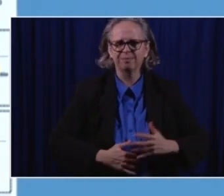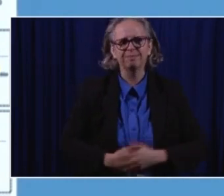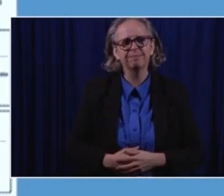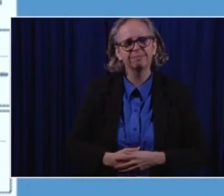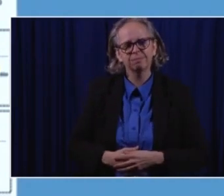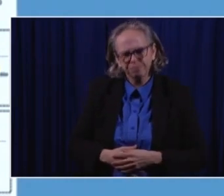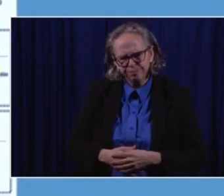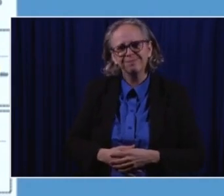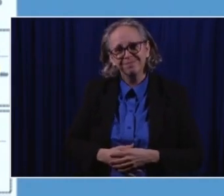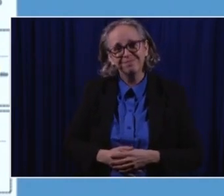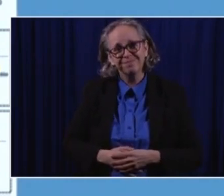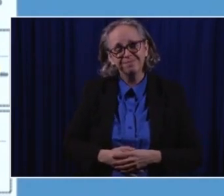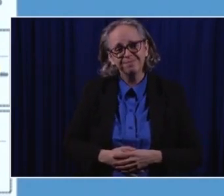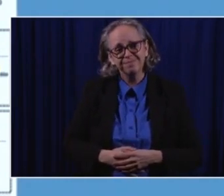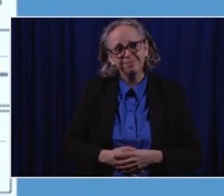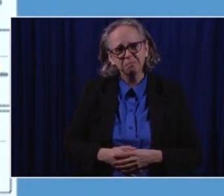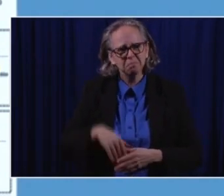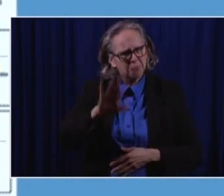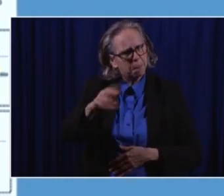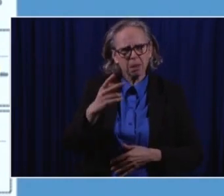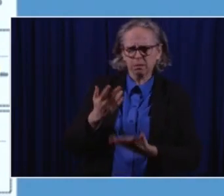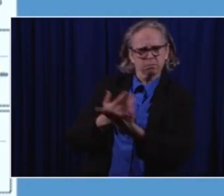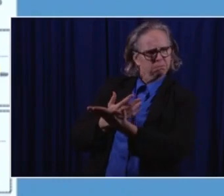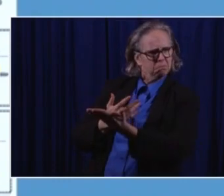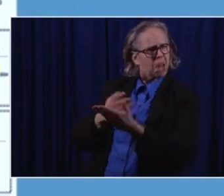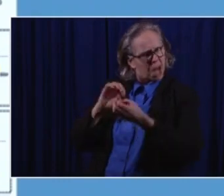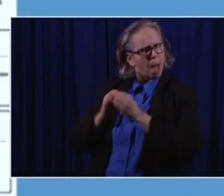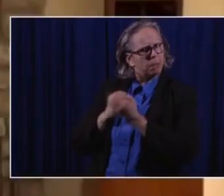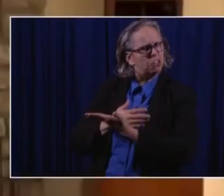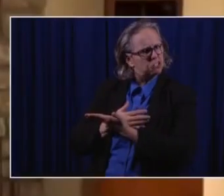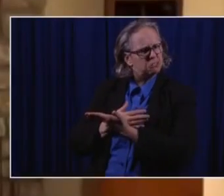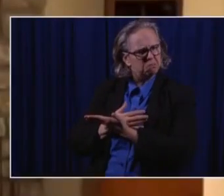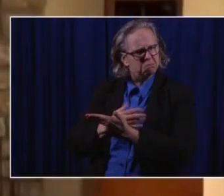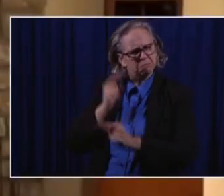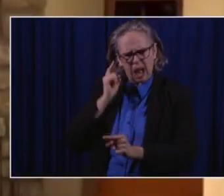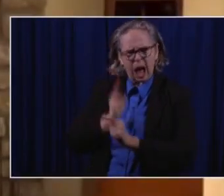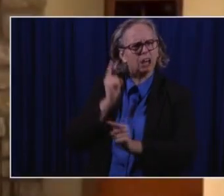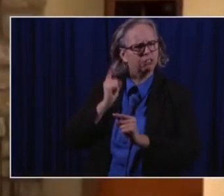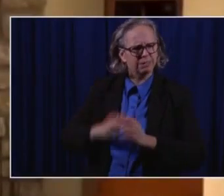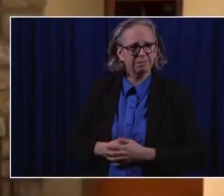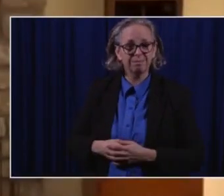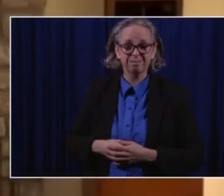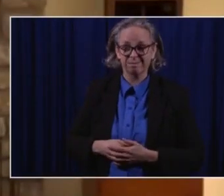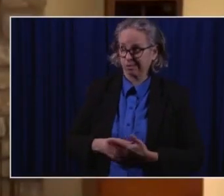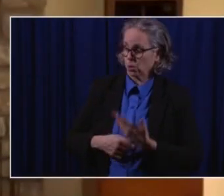We think about 6,000 cases which need to clear at some point. So this today's data